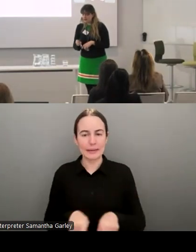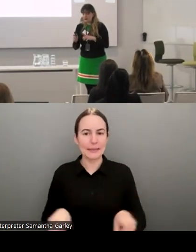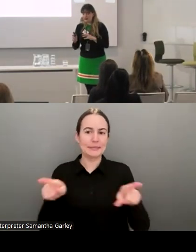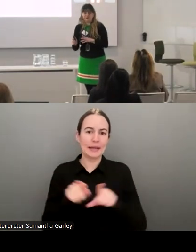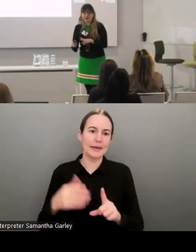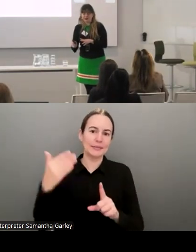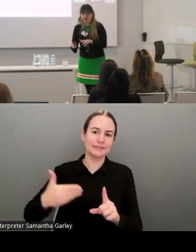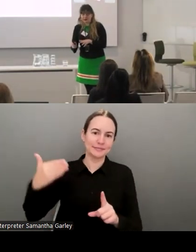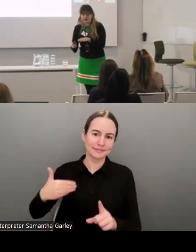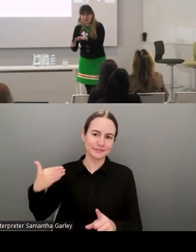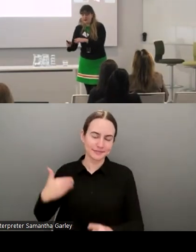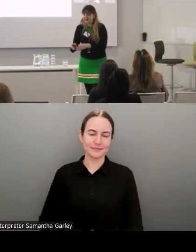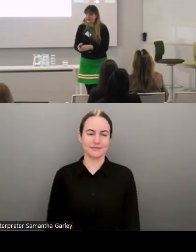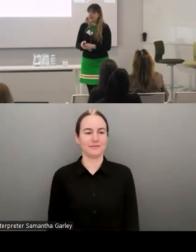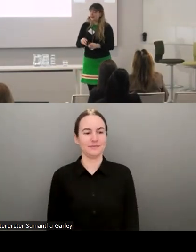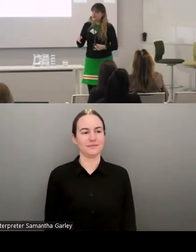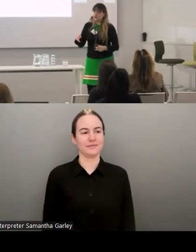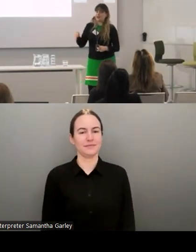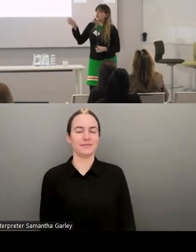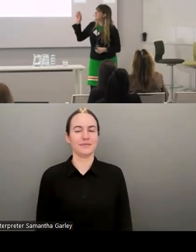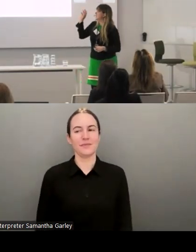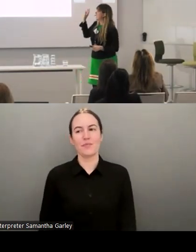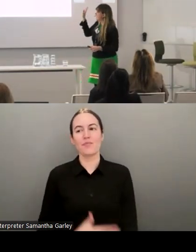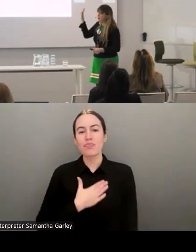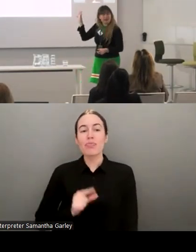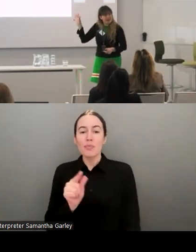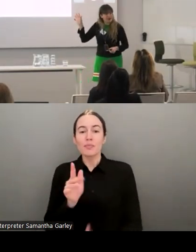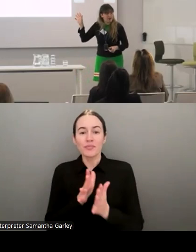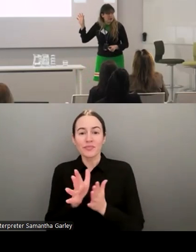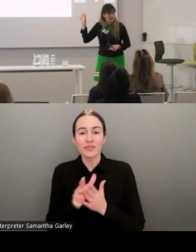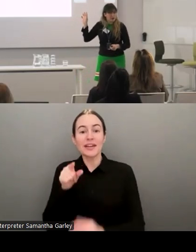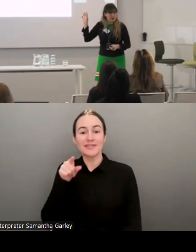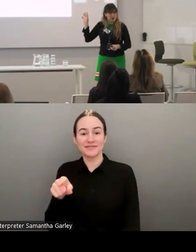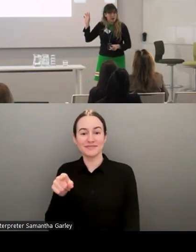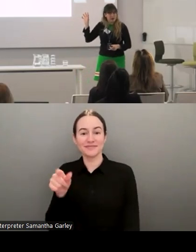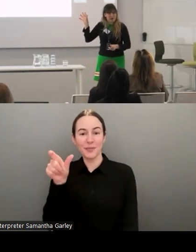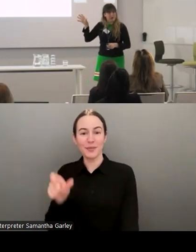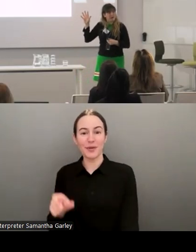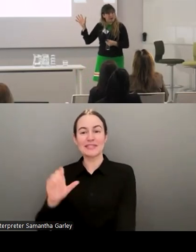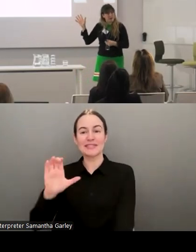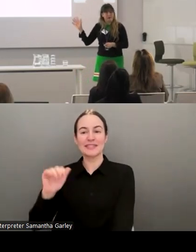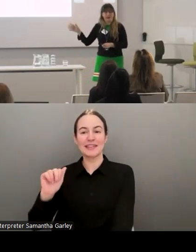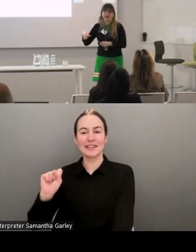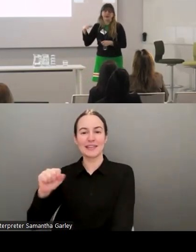but I also just wanted to first say that together with this guy Casper Eric. I don't know if anyone of you know him if you're from Denmark, but he's also,